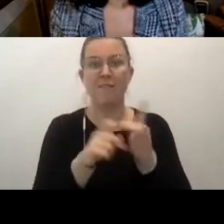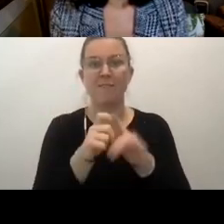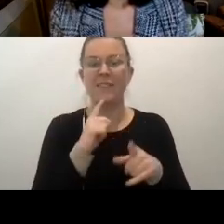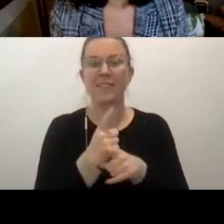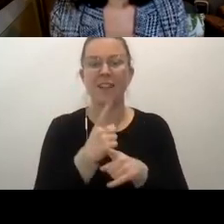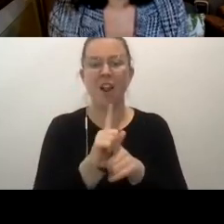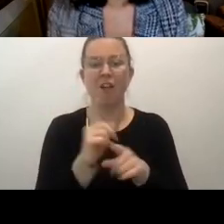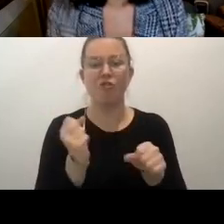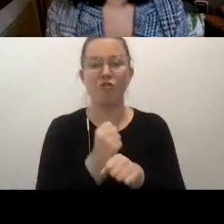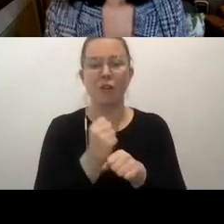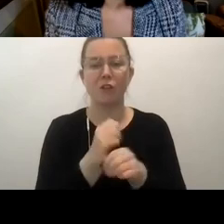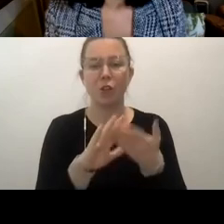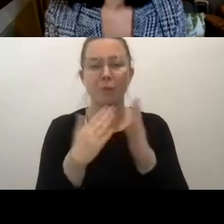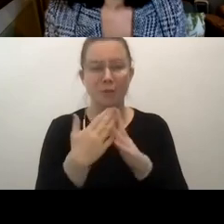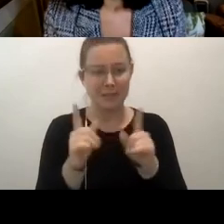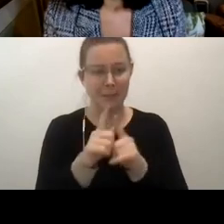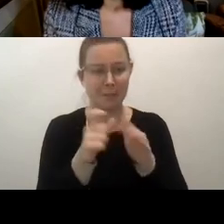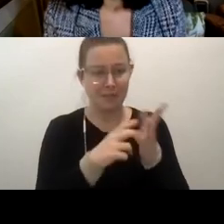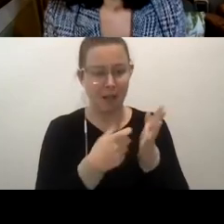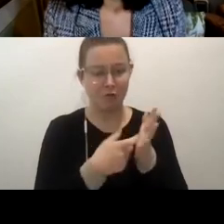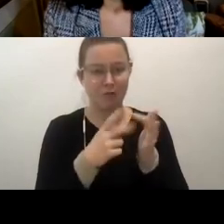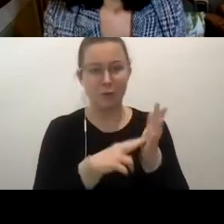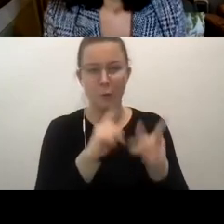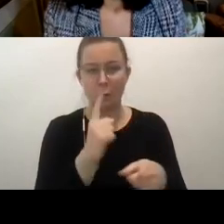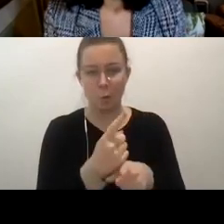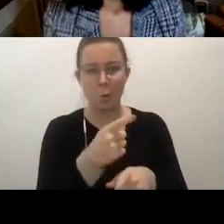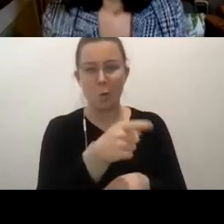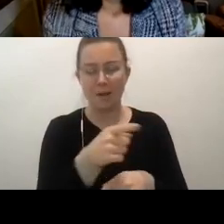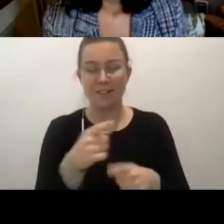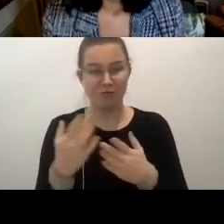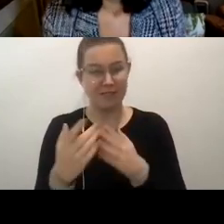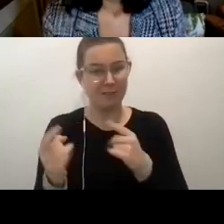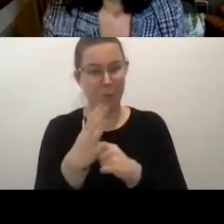and Darren, you also mentioned this, it's so important because I think one of the things